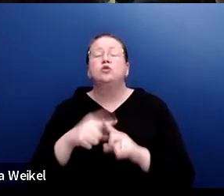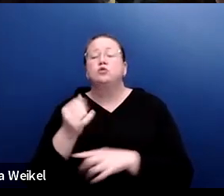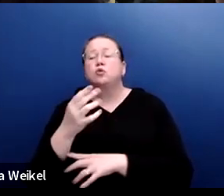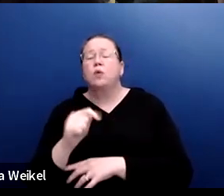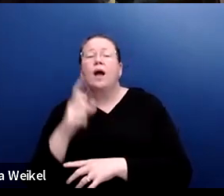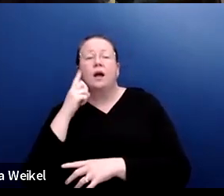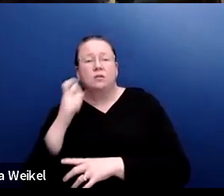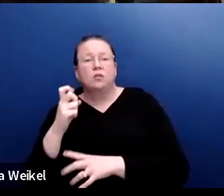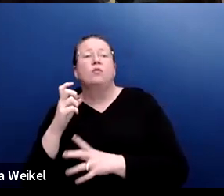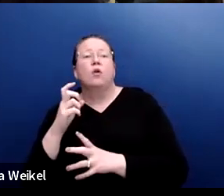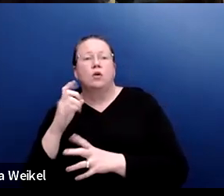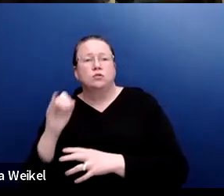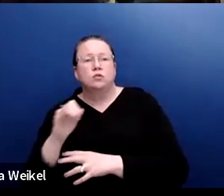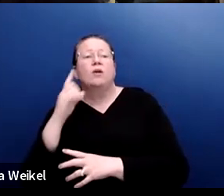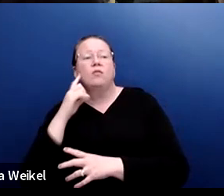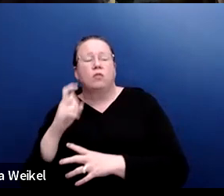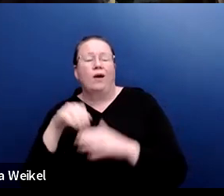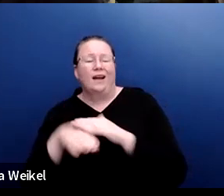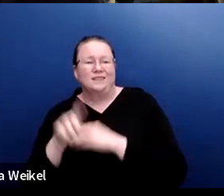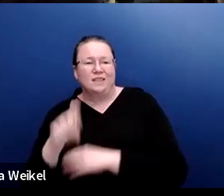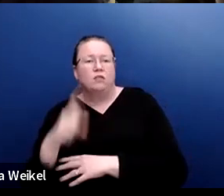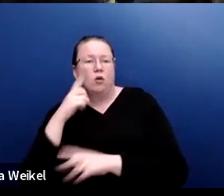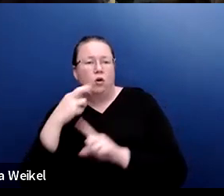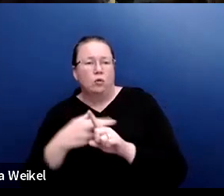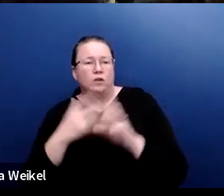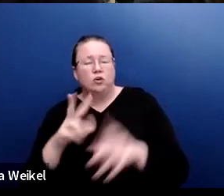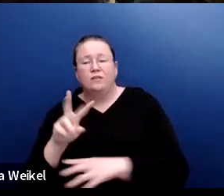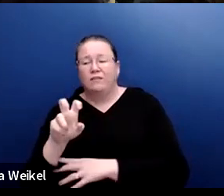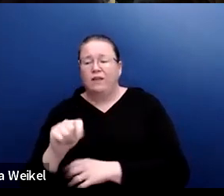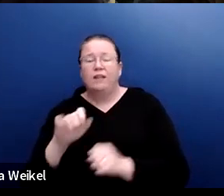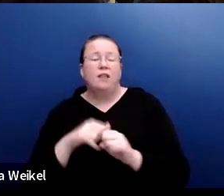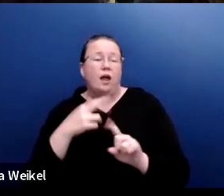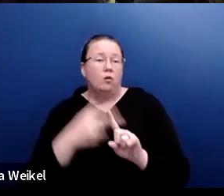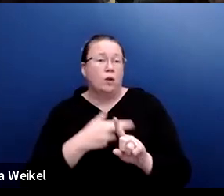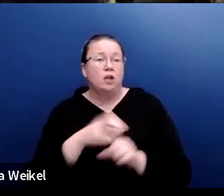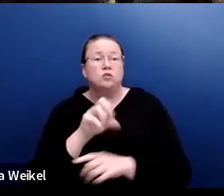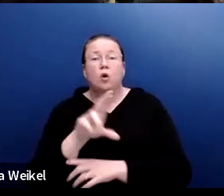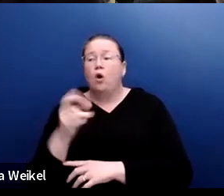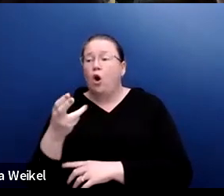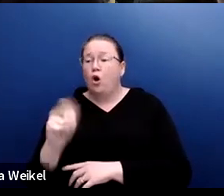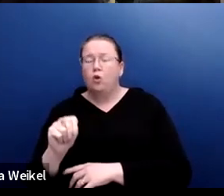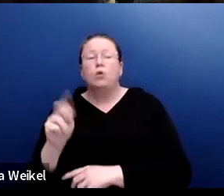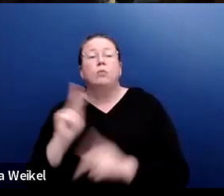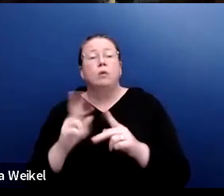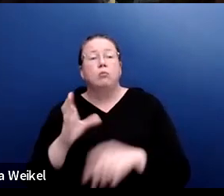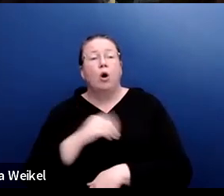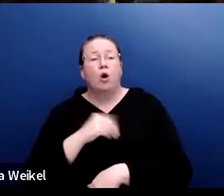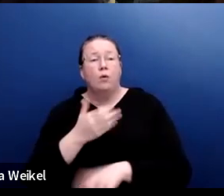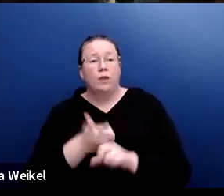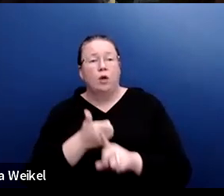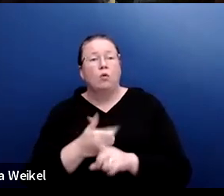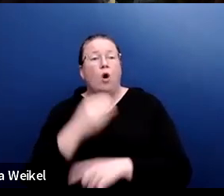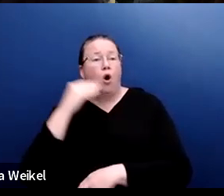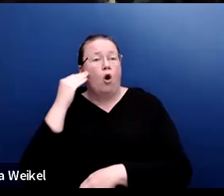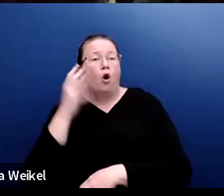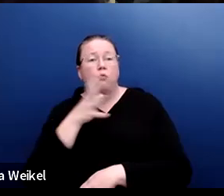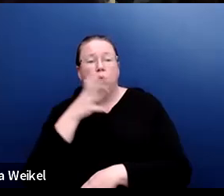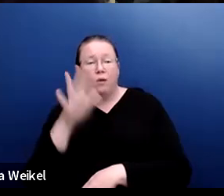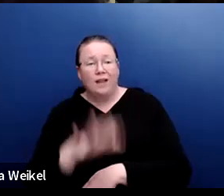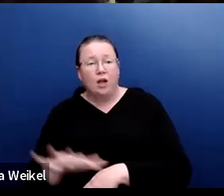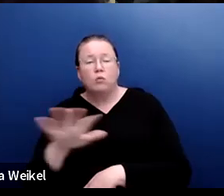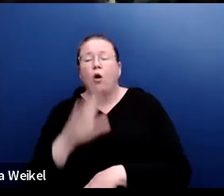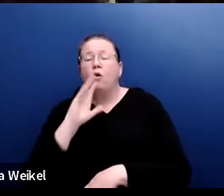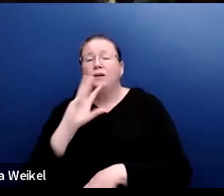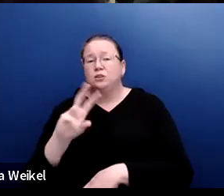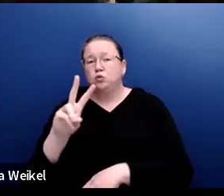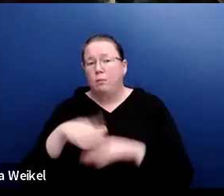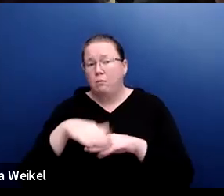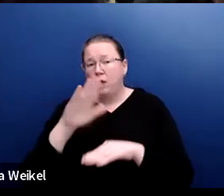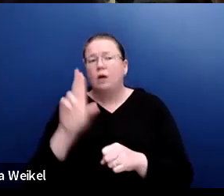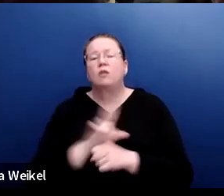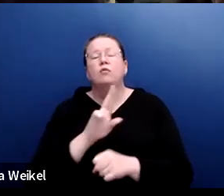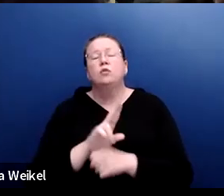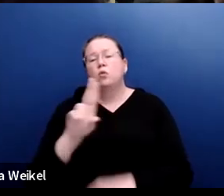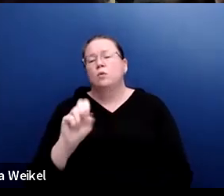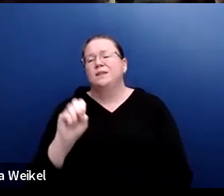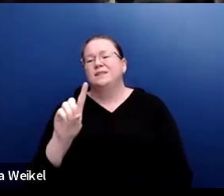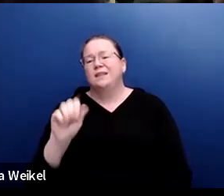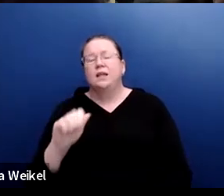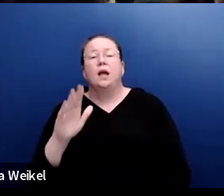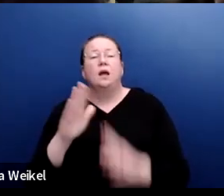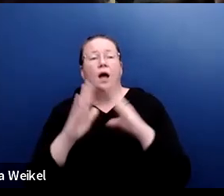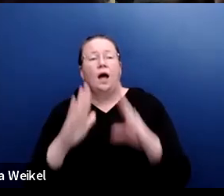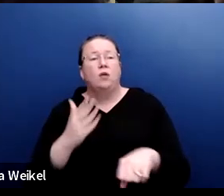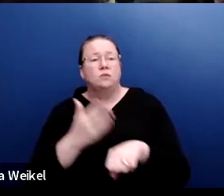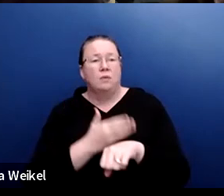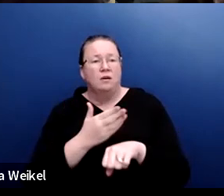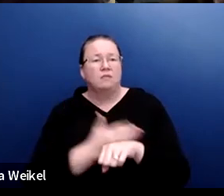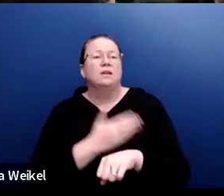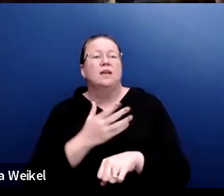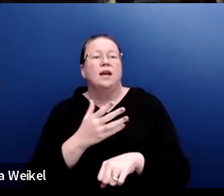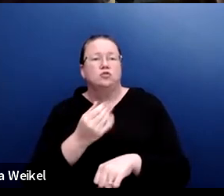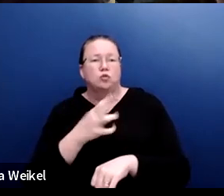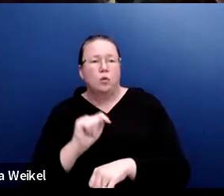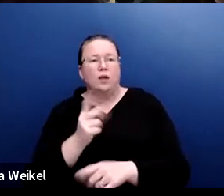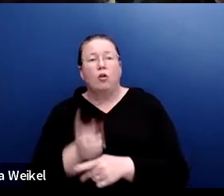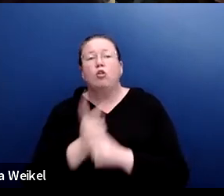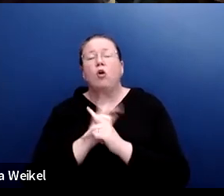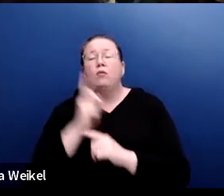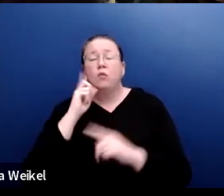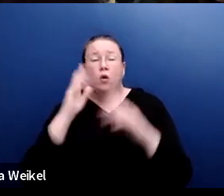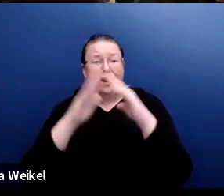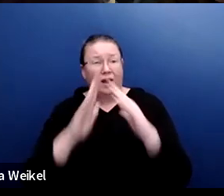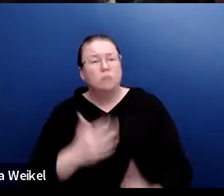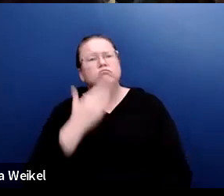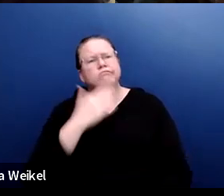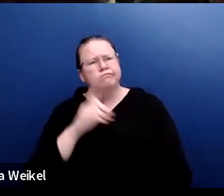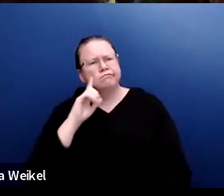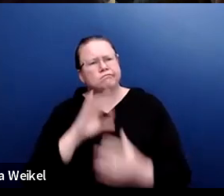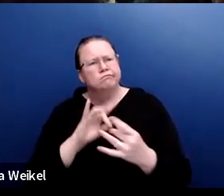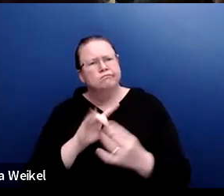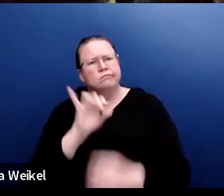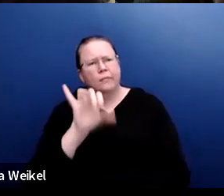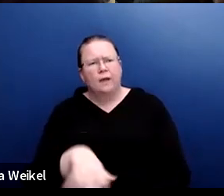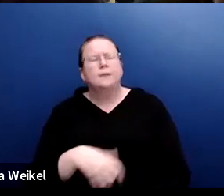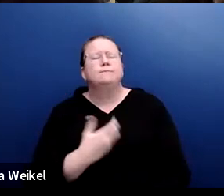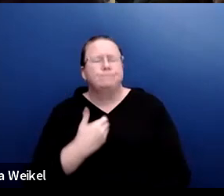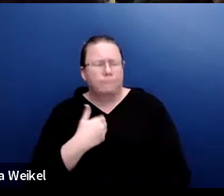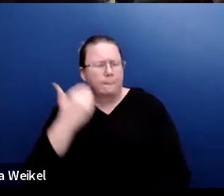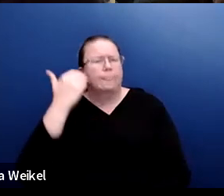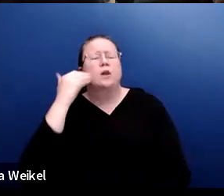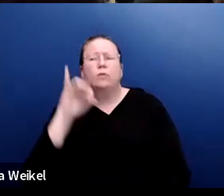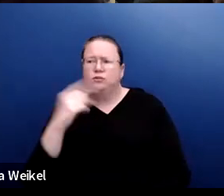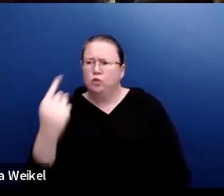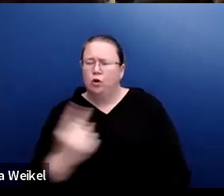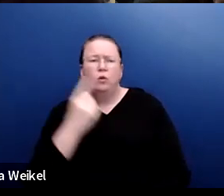Thanks, Darius. I just want to check quick into the chat. Lena, in the chats as they are in Southwest Virginia and some parts of the services are rural and they have a durable medical equipment closet for equipment not covered